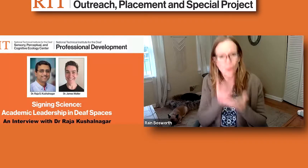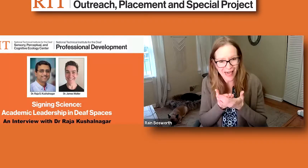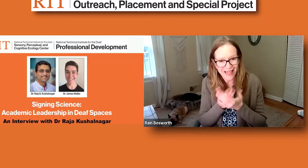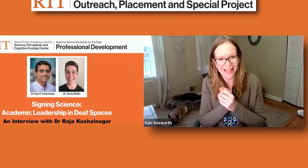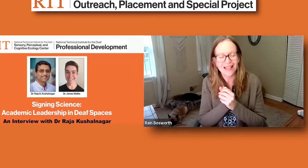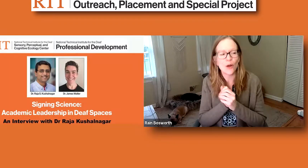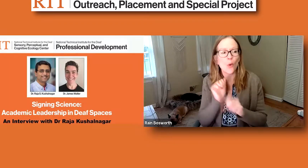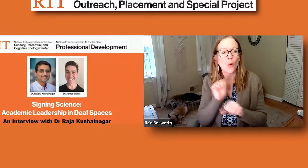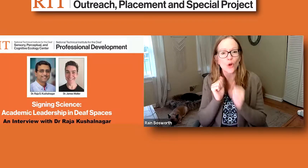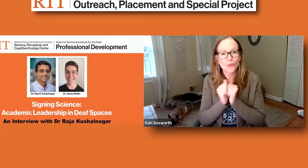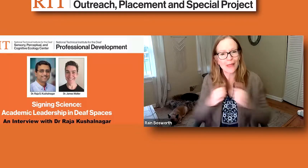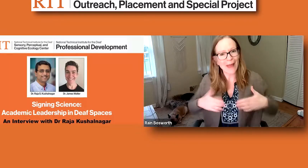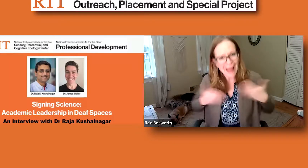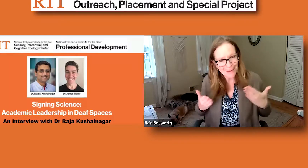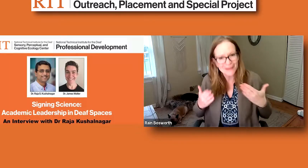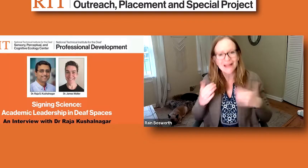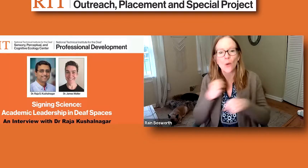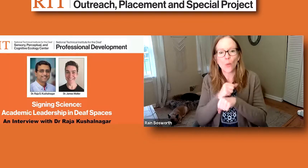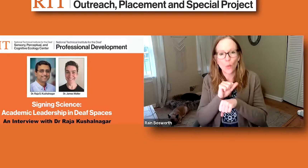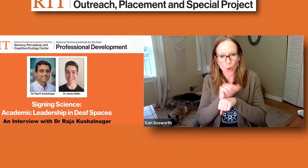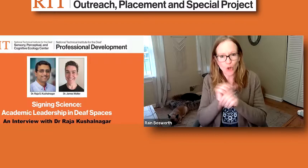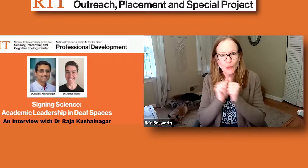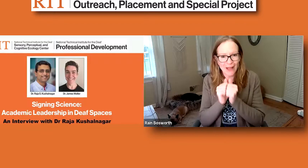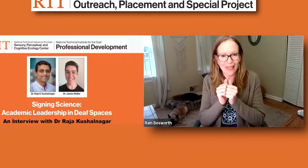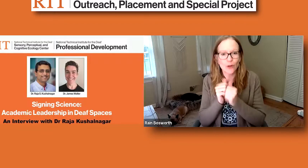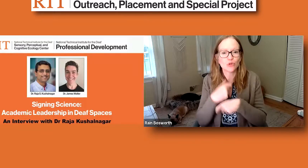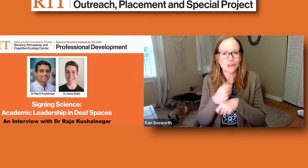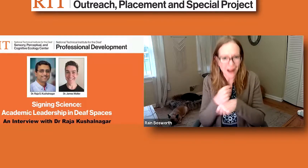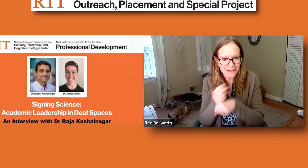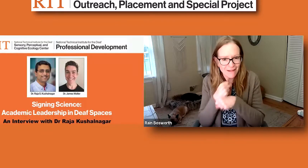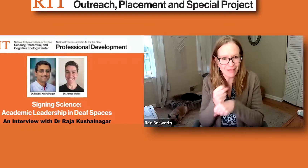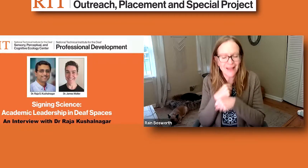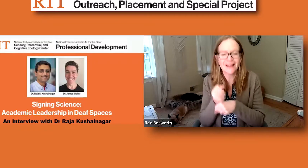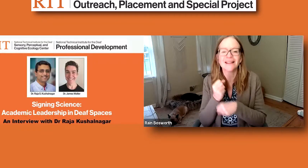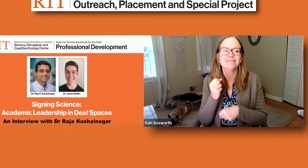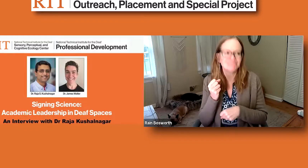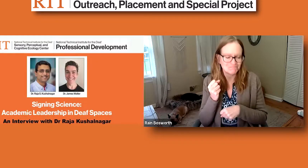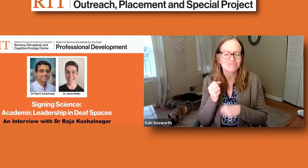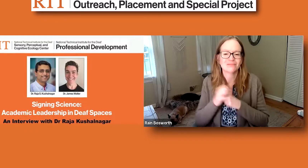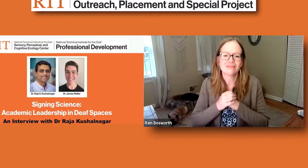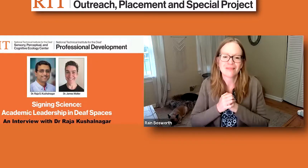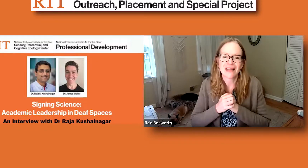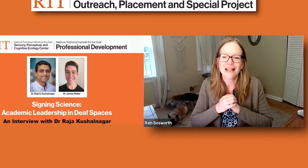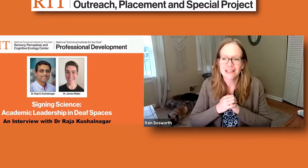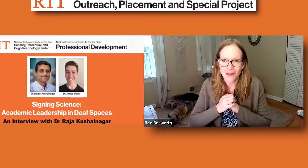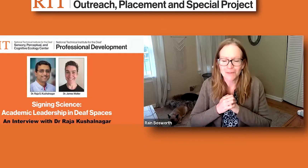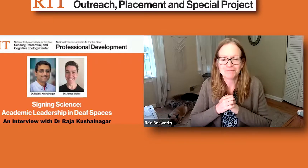and how we get people to work together as a team, to work together happily